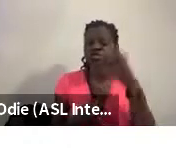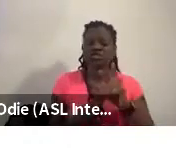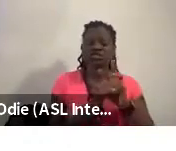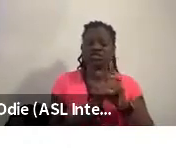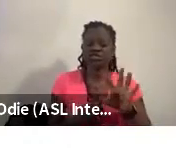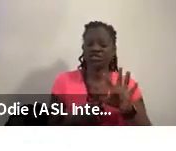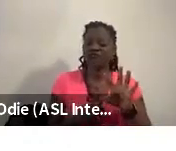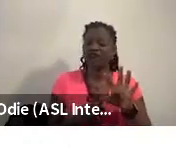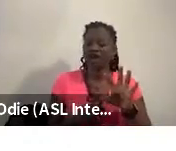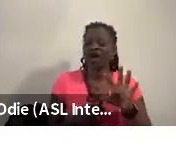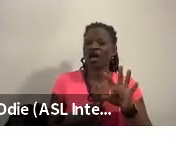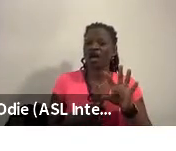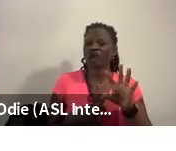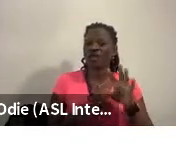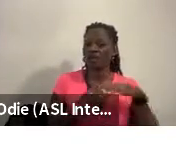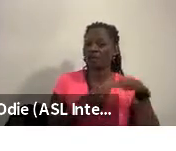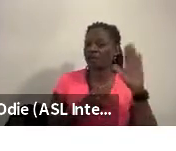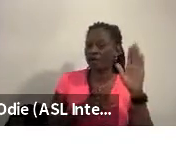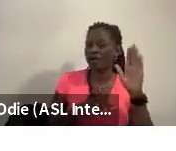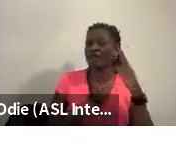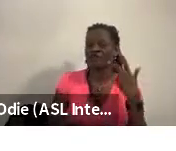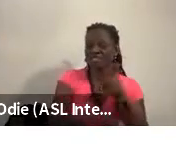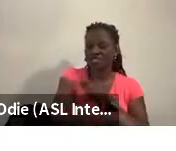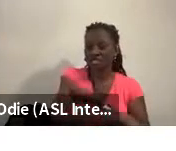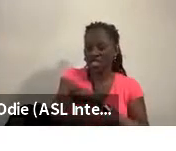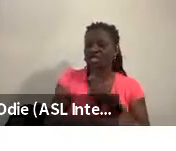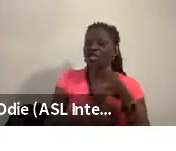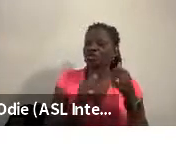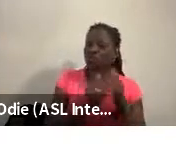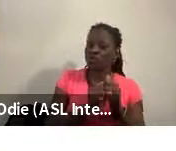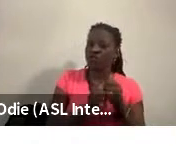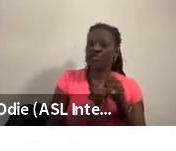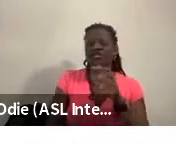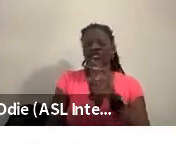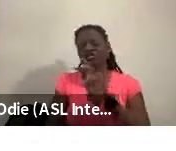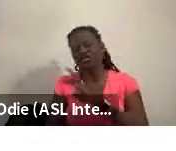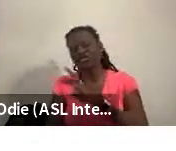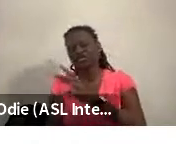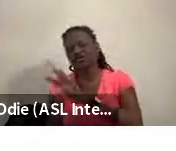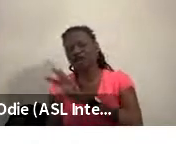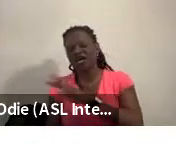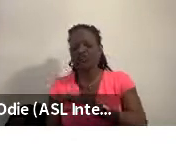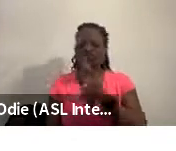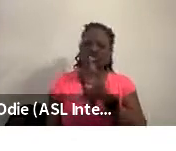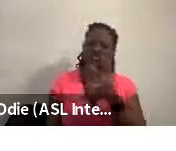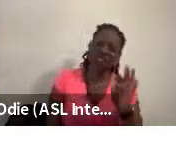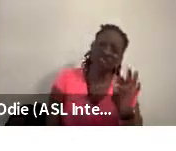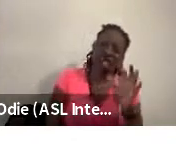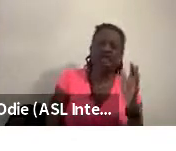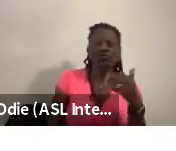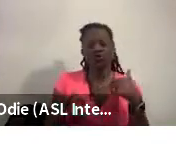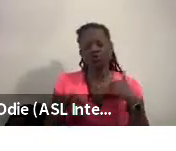vaccinated among the sixty five to sixty nine year old age group. Seventy eight percent or at least partially vaccinated.